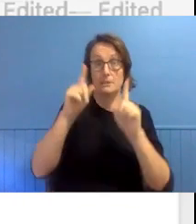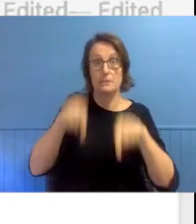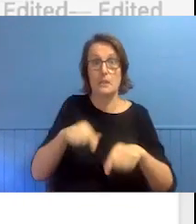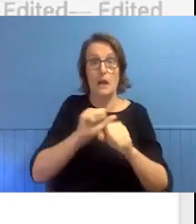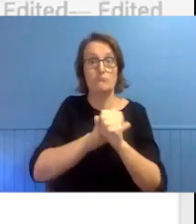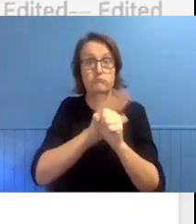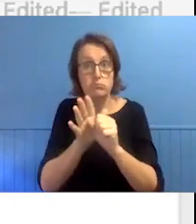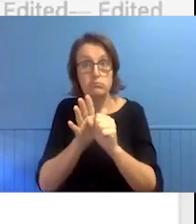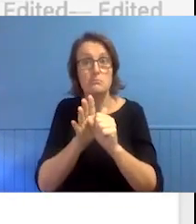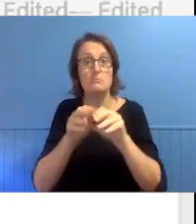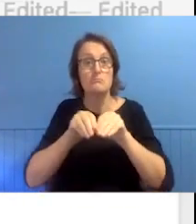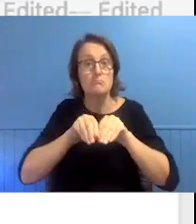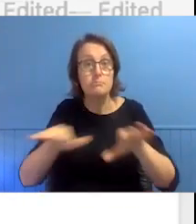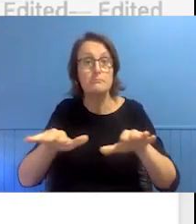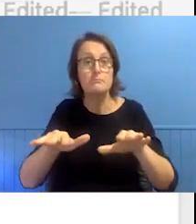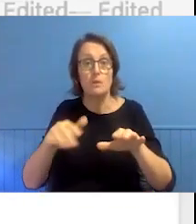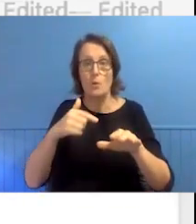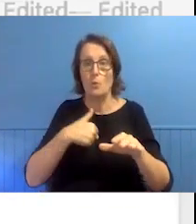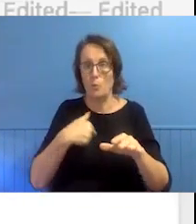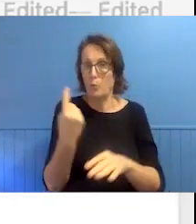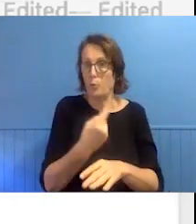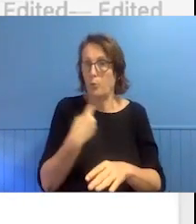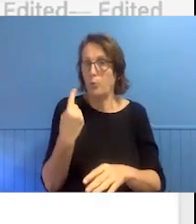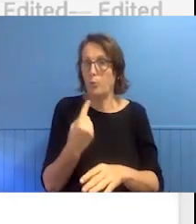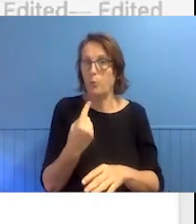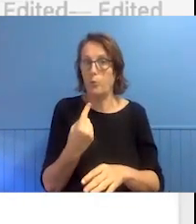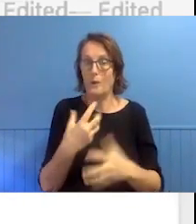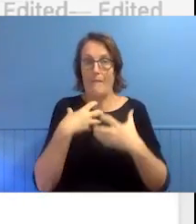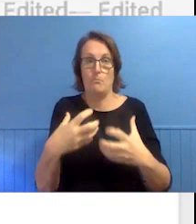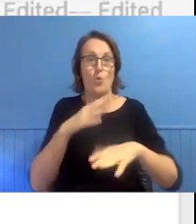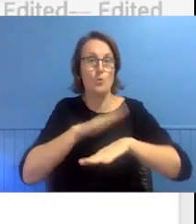began, certainly more time online in some areas and I'll just mention,